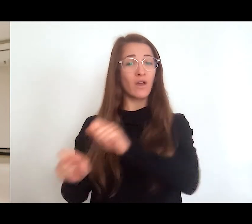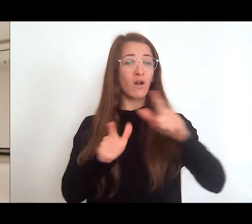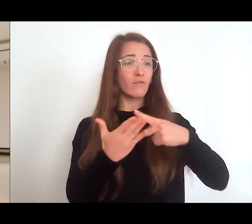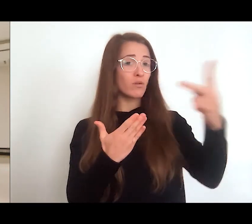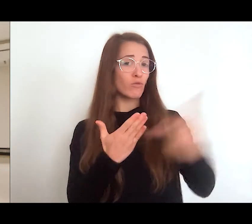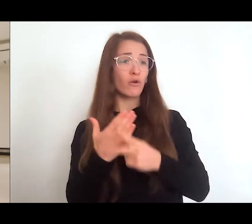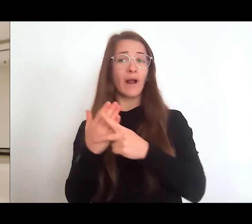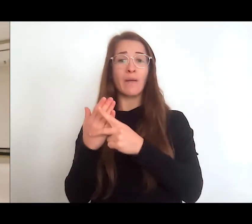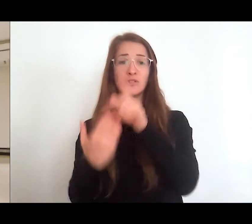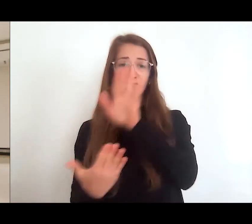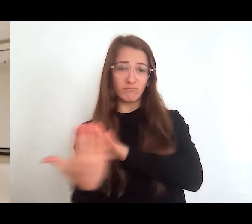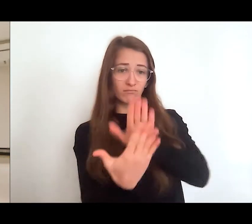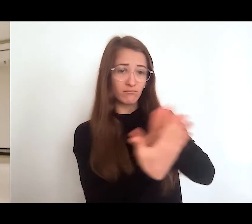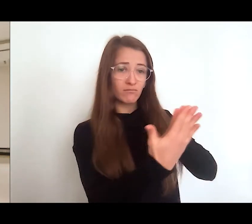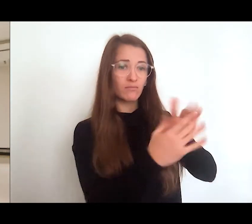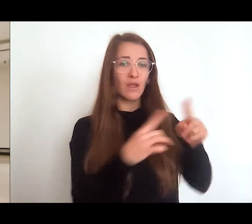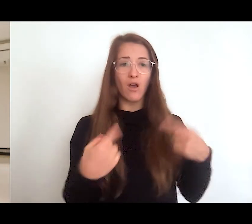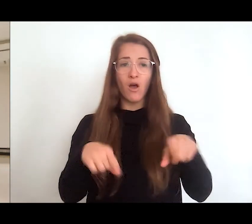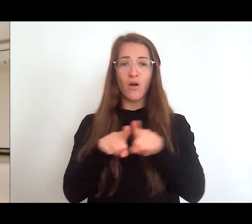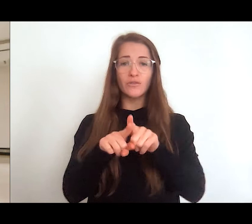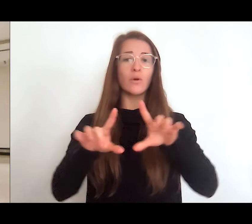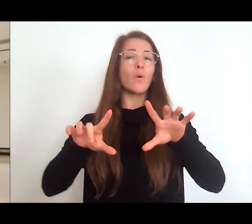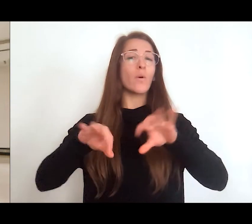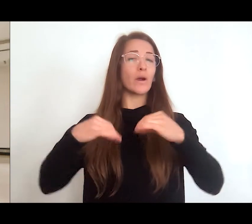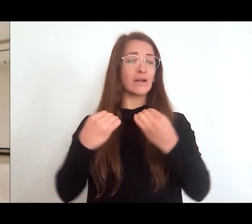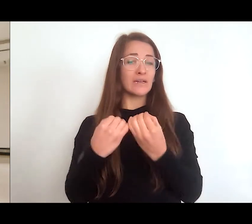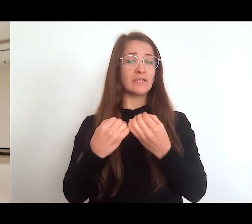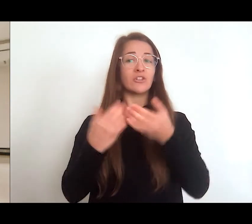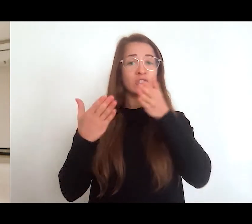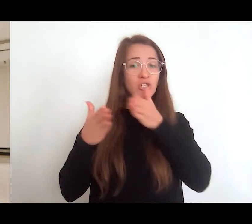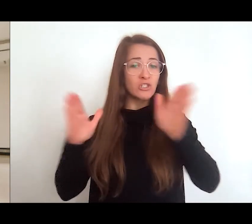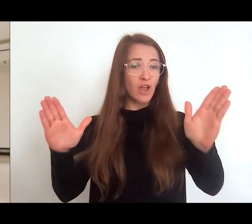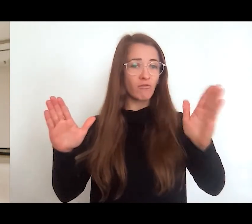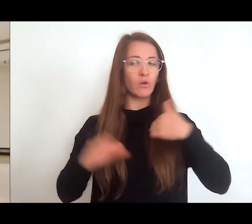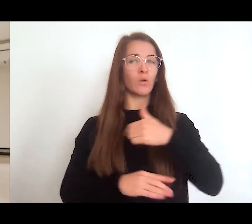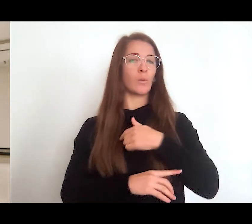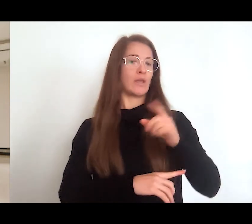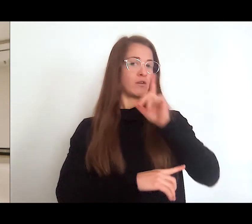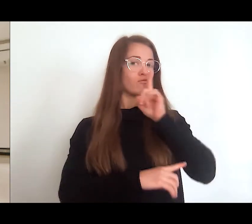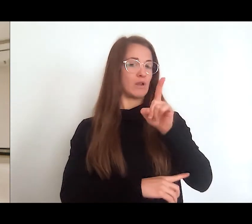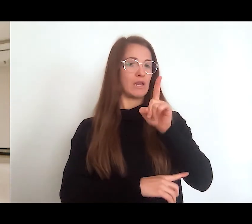ABLE TO WORK WITH NOT ONLY ALL OF THE PROGRAMS INDIVIDUALLY, BUT ALSO AS THE ORGANIZATION AS